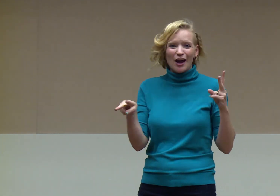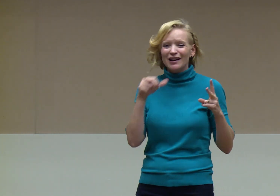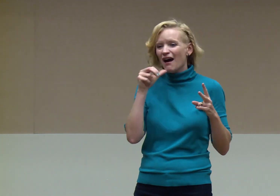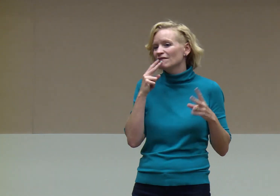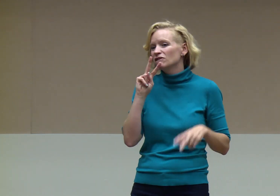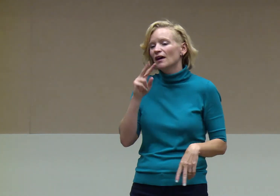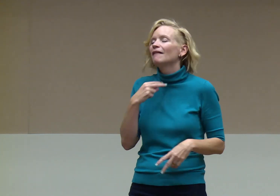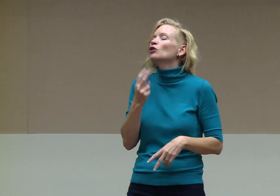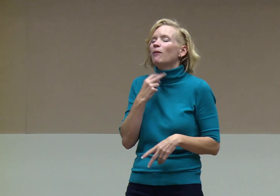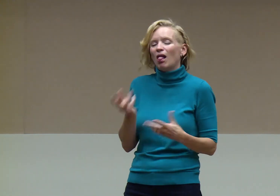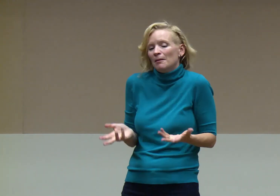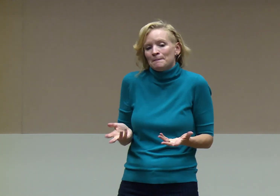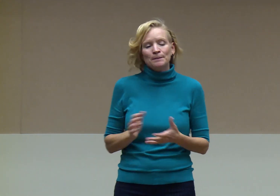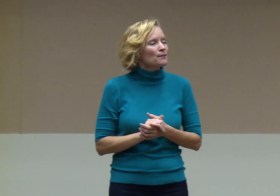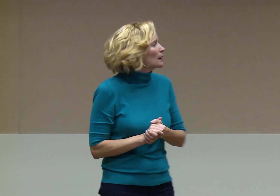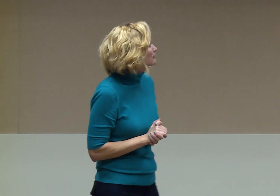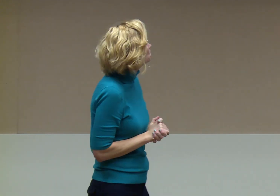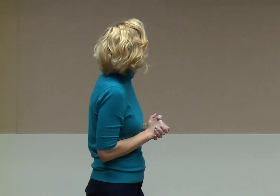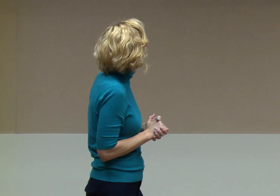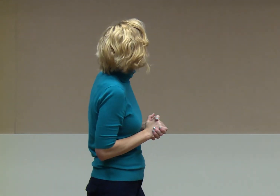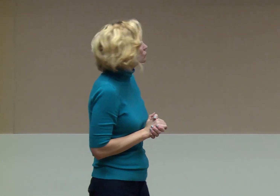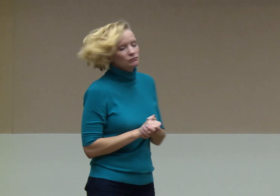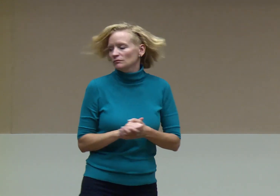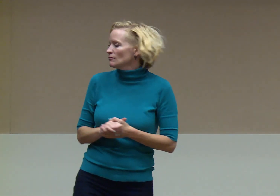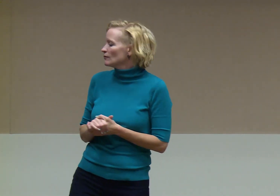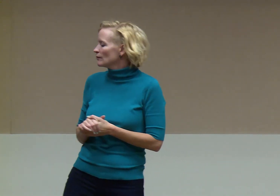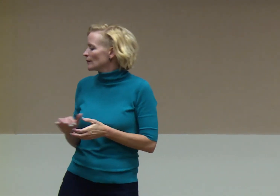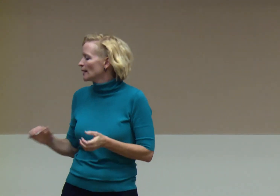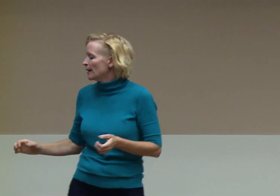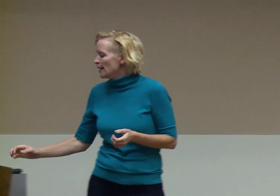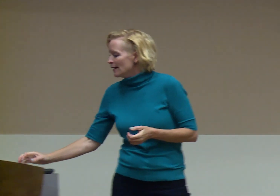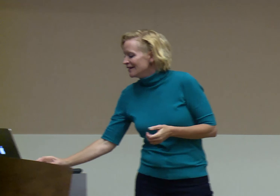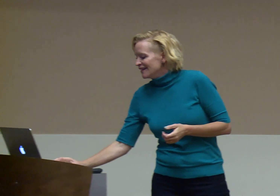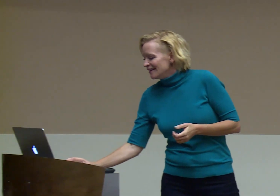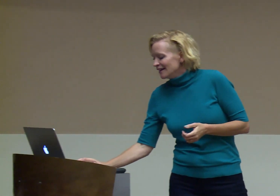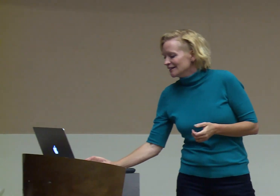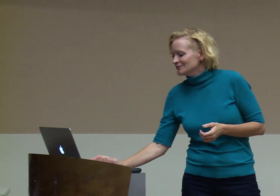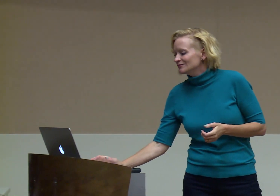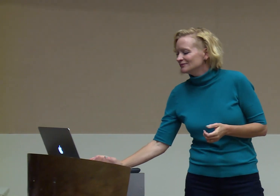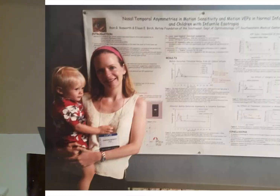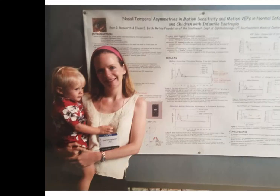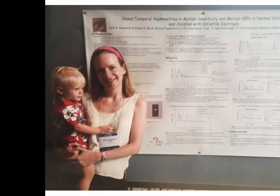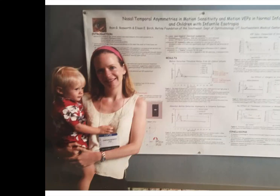Some of the kids that we tested were very nonverbal. So this was a good tool to use with them.